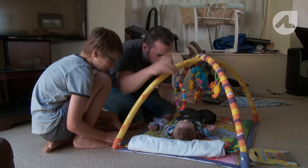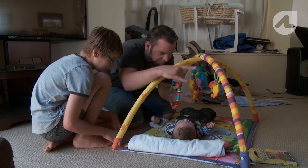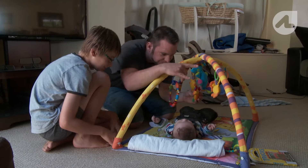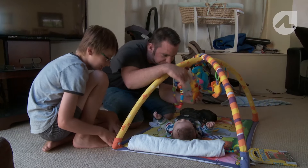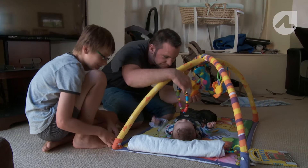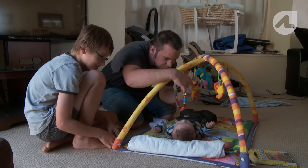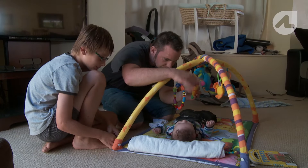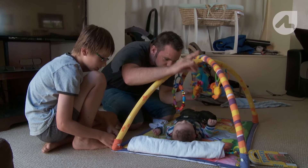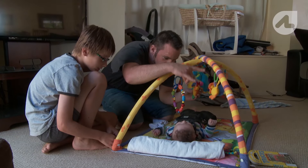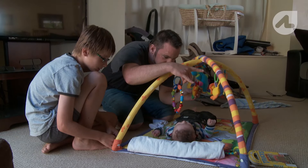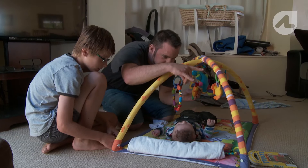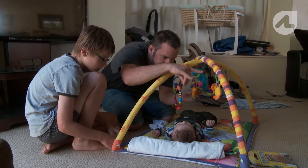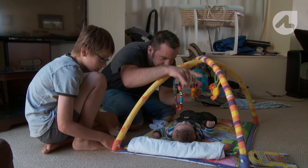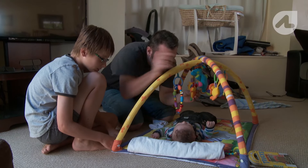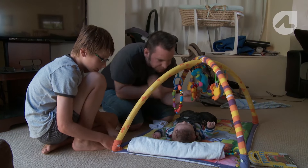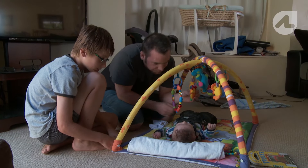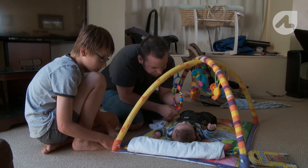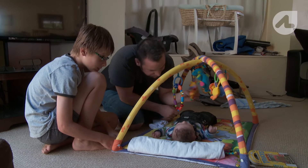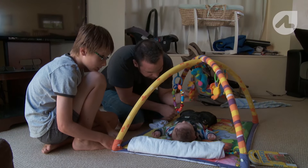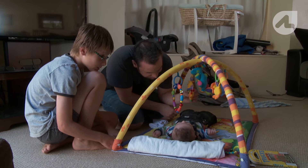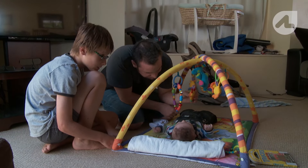It's a giraffe! Logan, look, it's a giraffe.